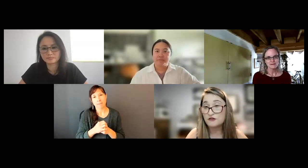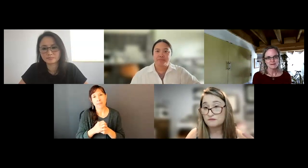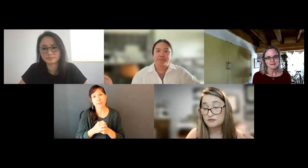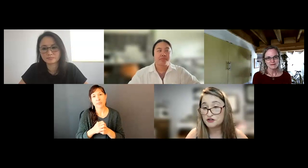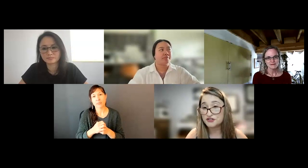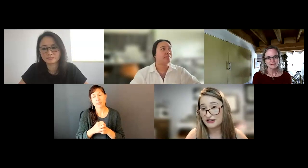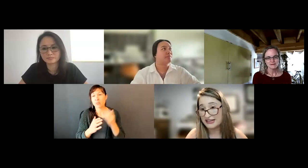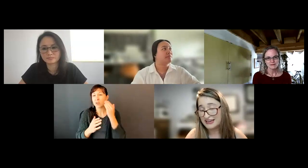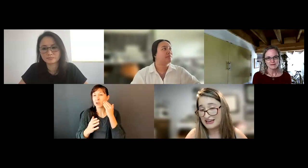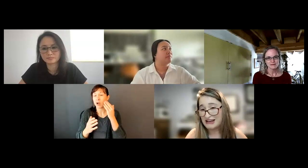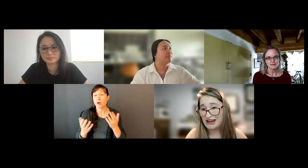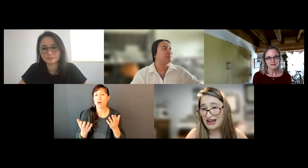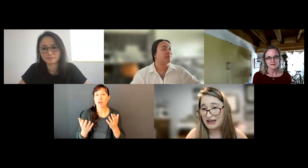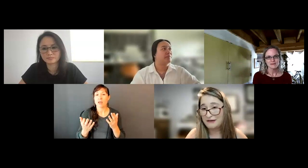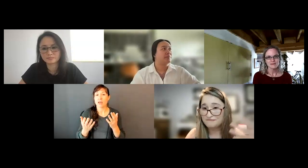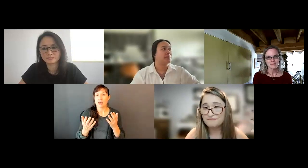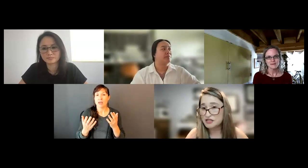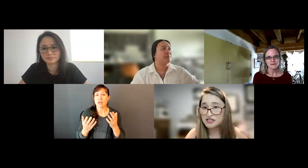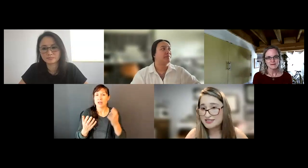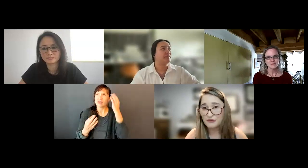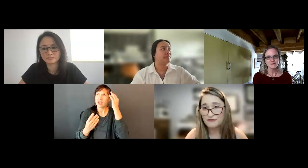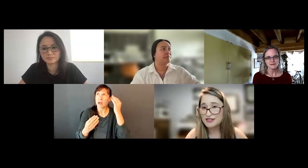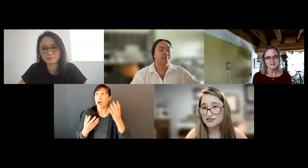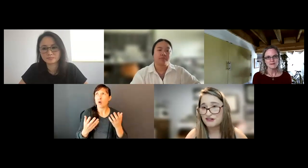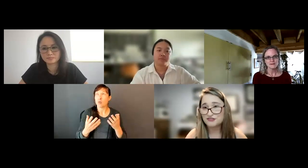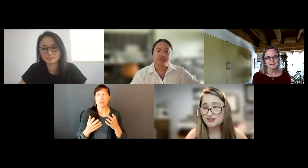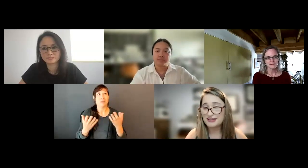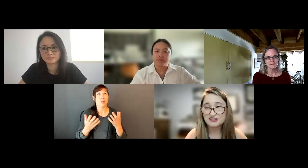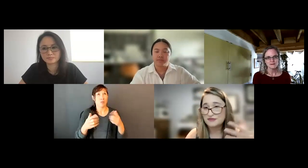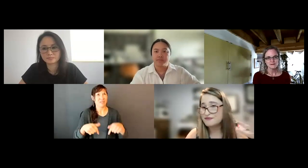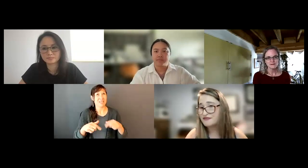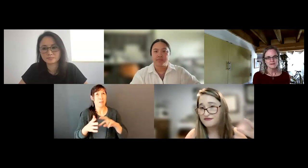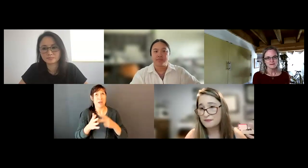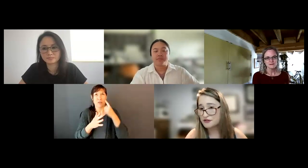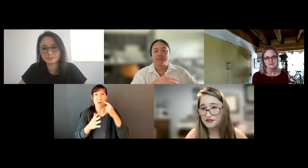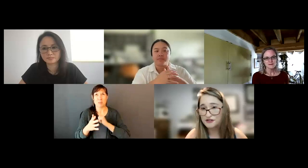for you personally. I mentioned some of my struggles in terms of numbers